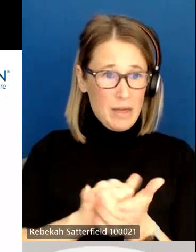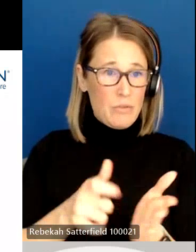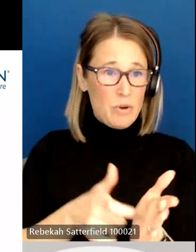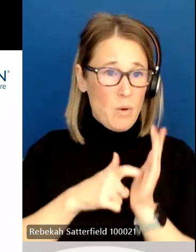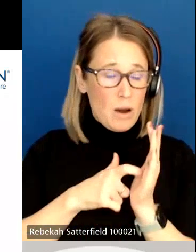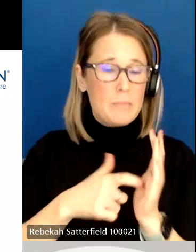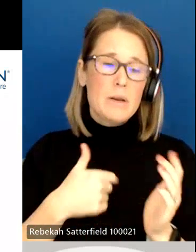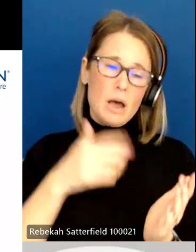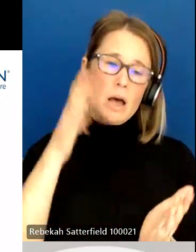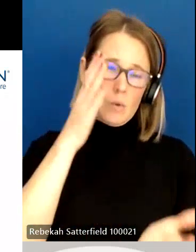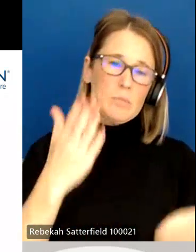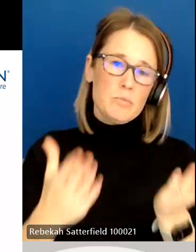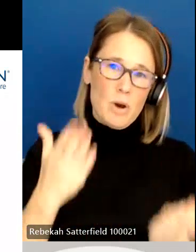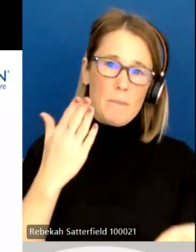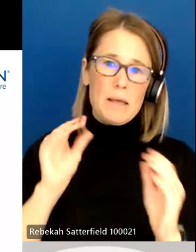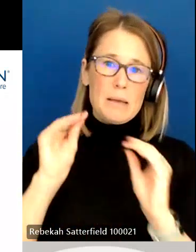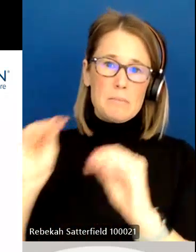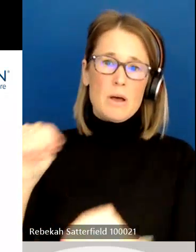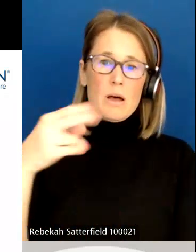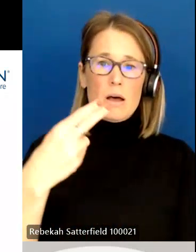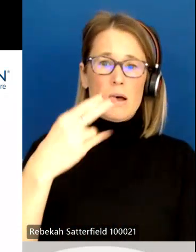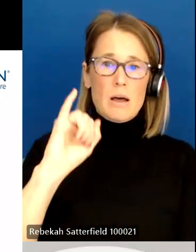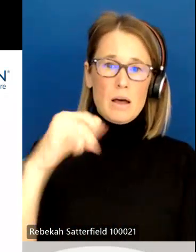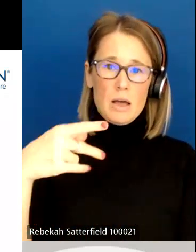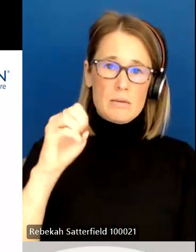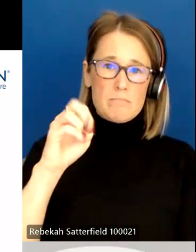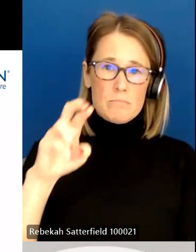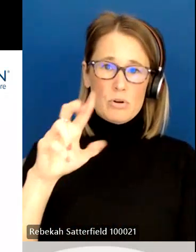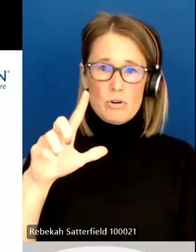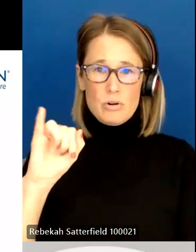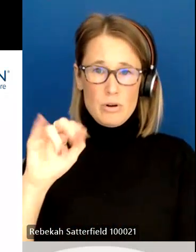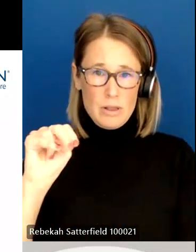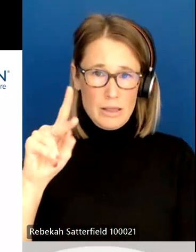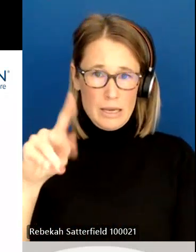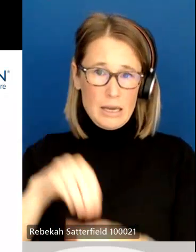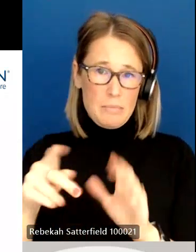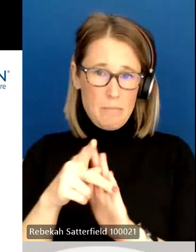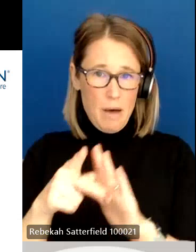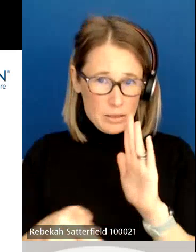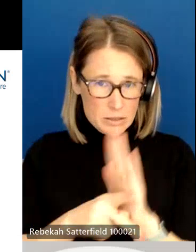I would probably place a hyperlink in the policy to a portal that you should ask your translation